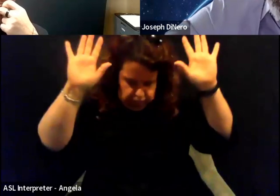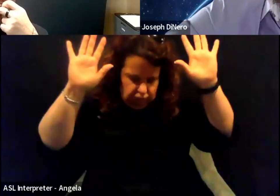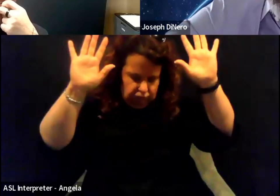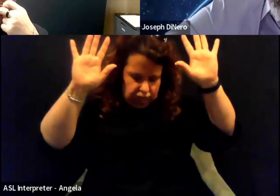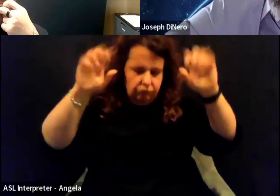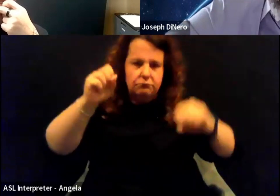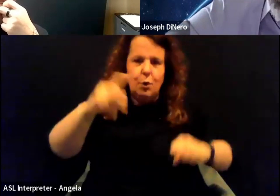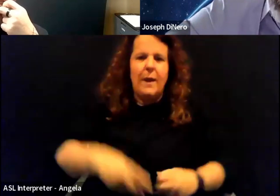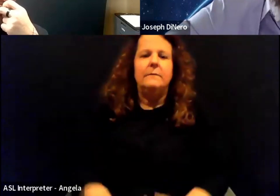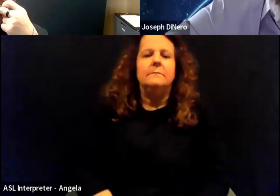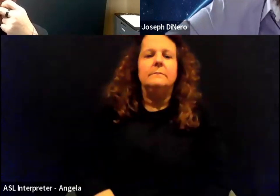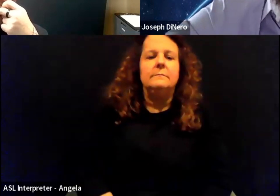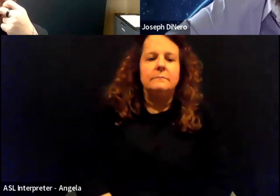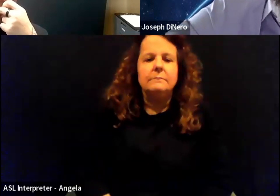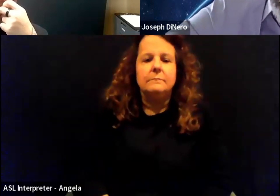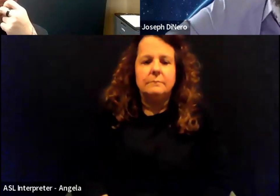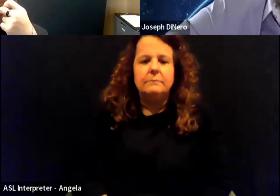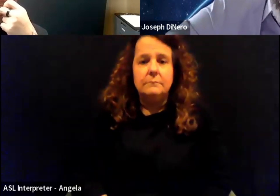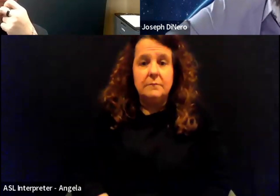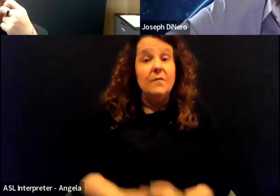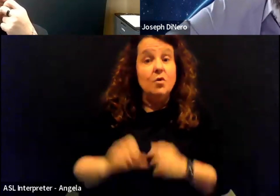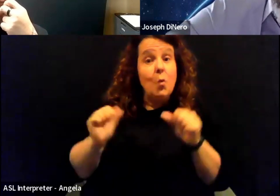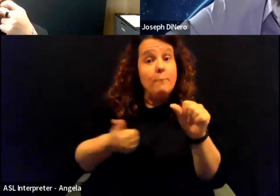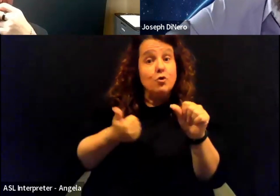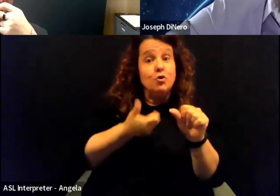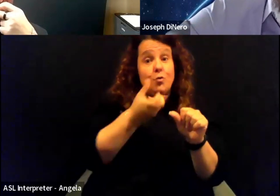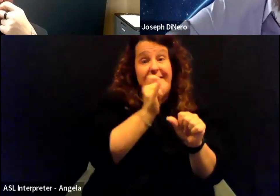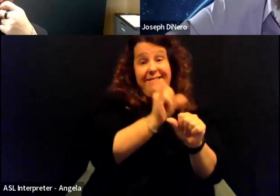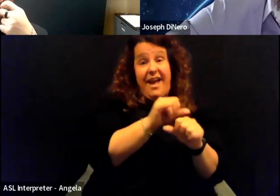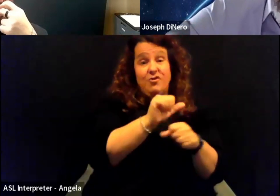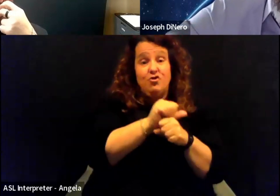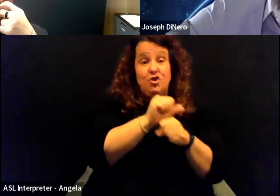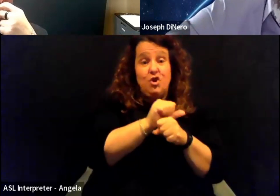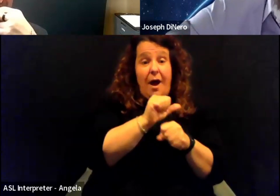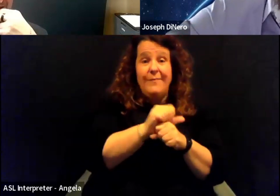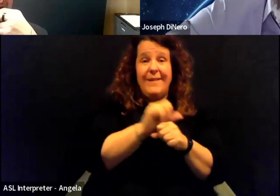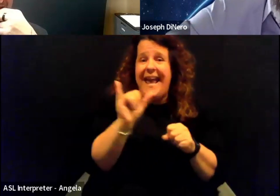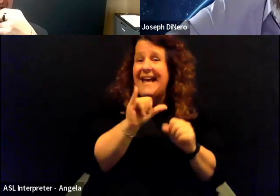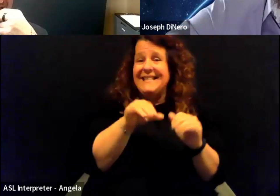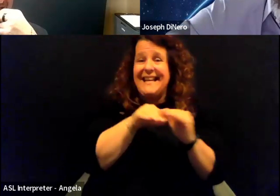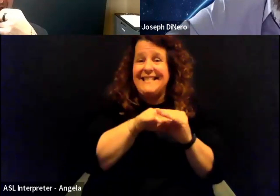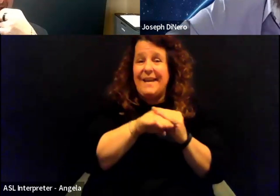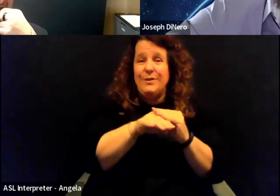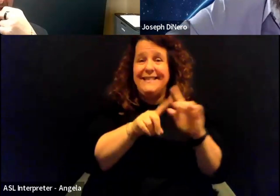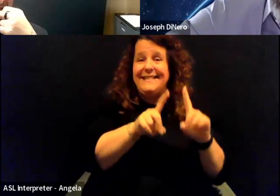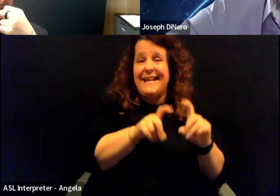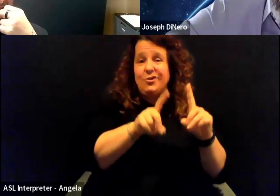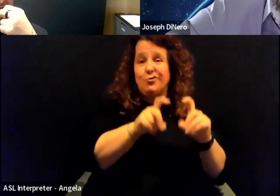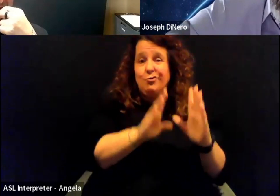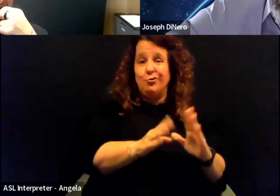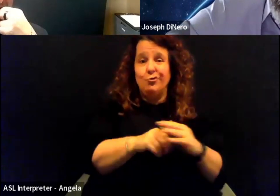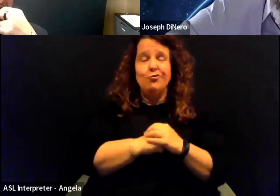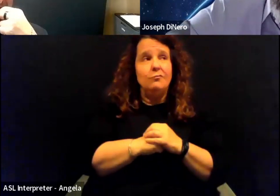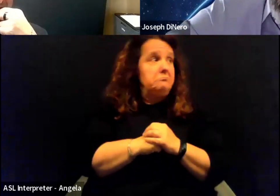And, so I pursued that job. it was just as an accessibility tester. And I've been, in that role